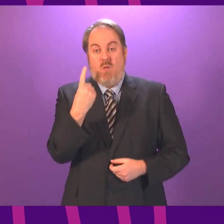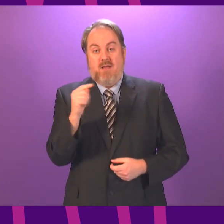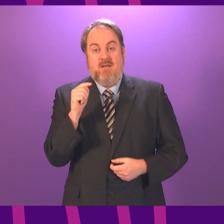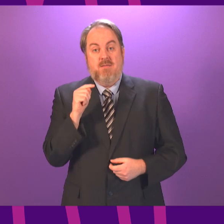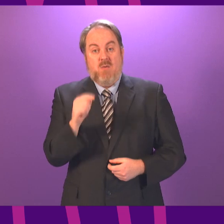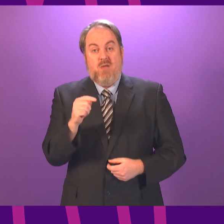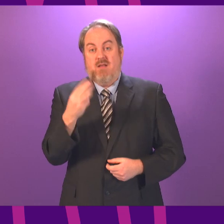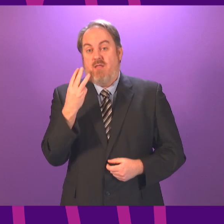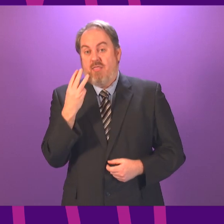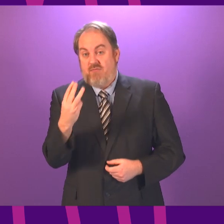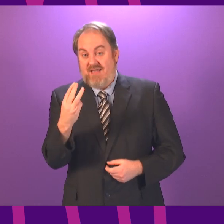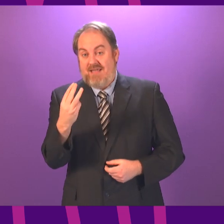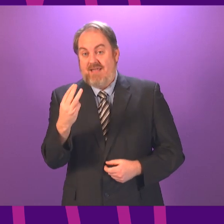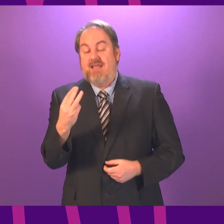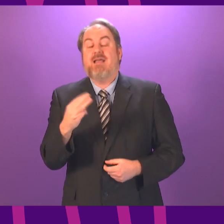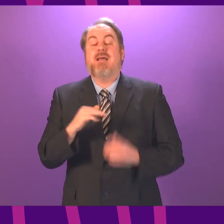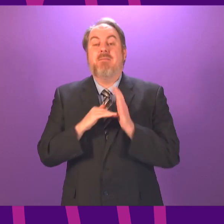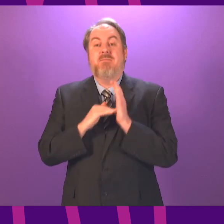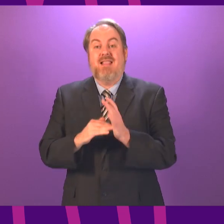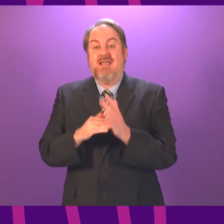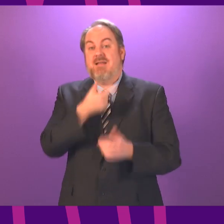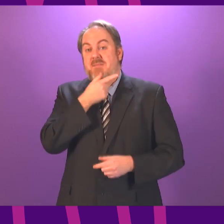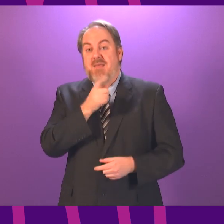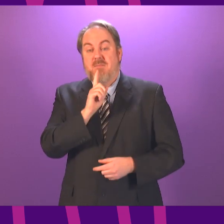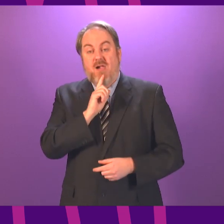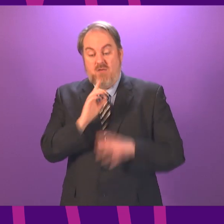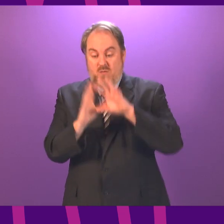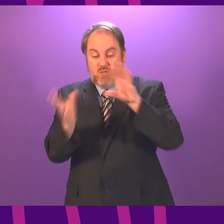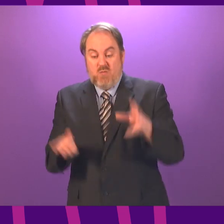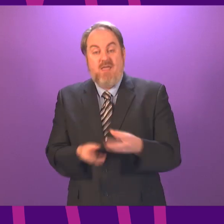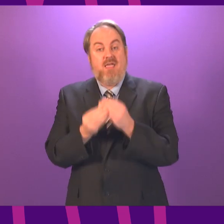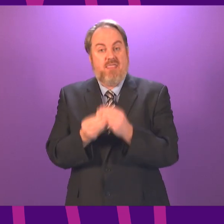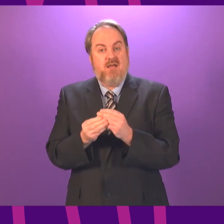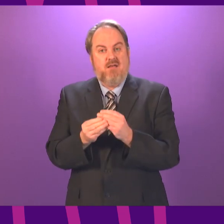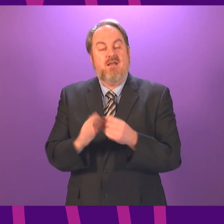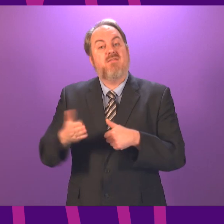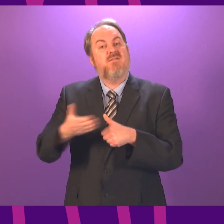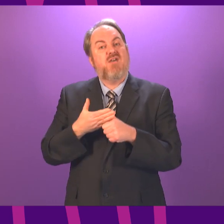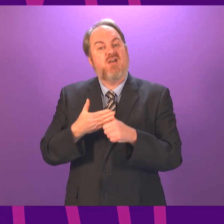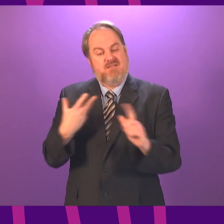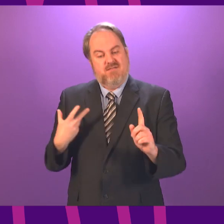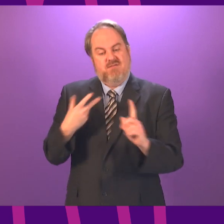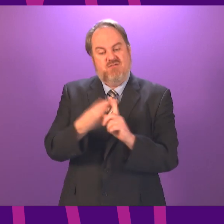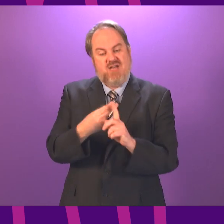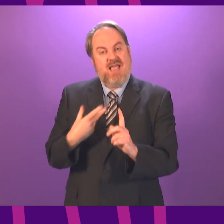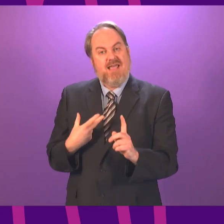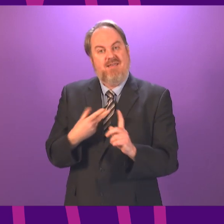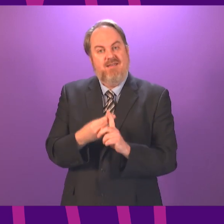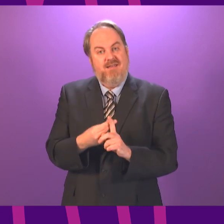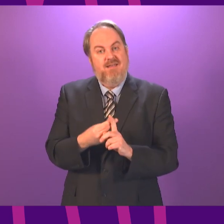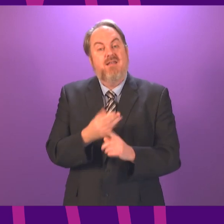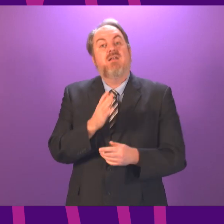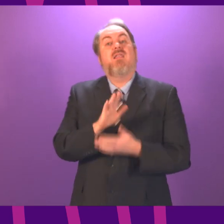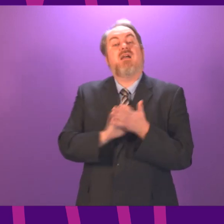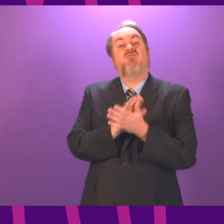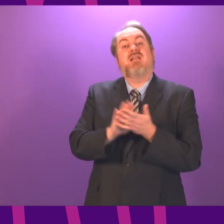1,320,074 people had received the first dose, which is an increase of 32,070 since yesterday.